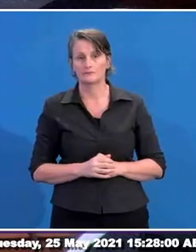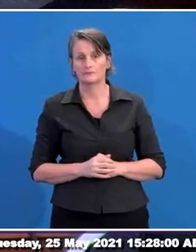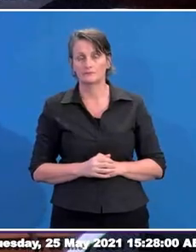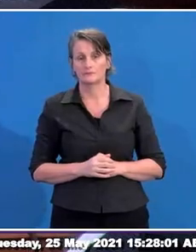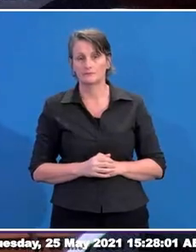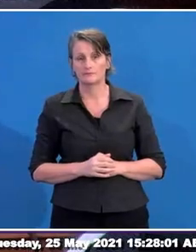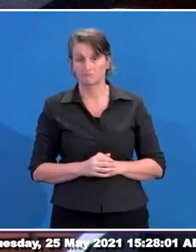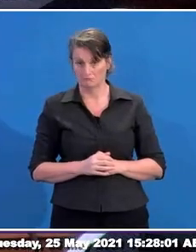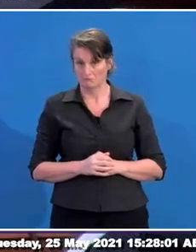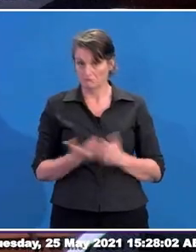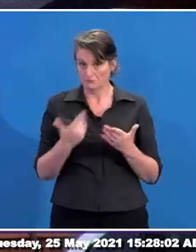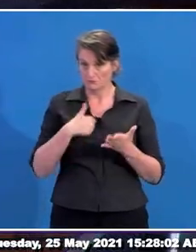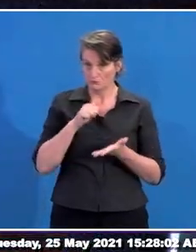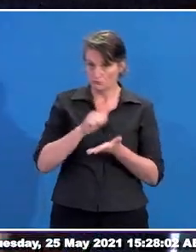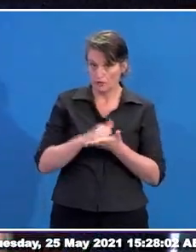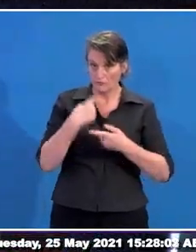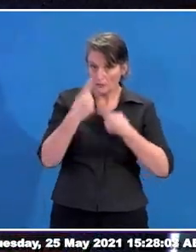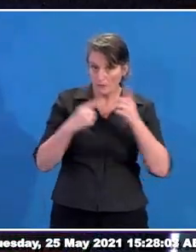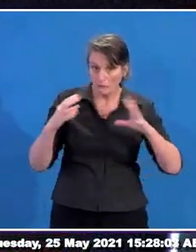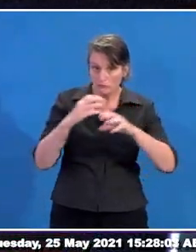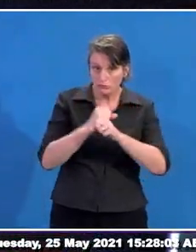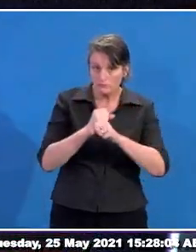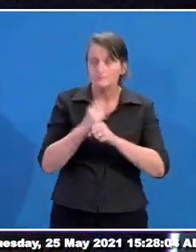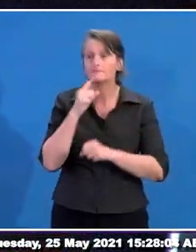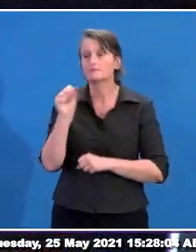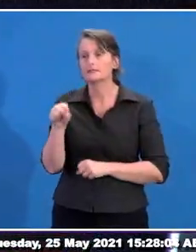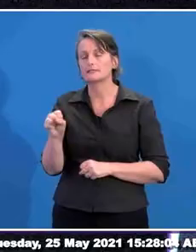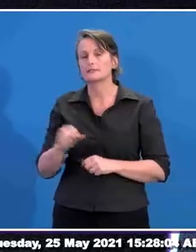Is that a fair summary of the findings? MS PIAUD: That's correct.